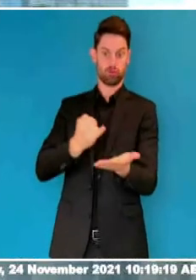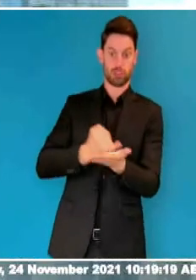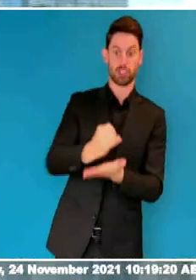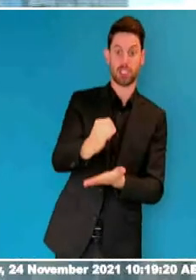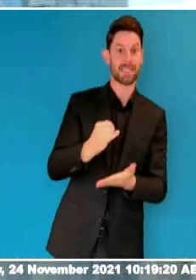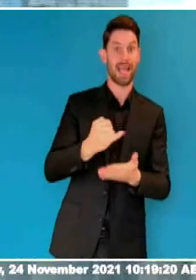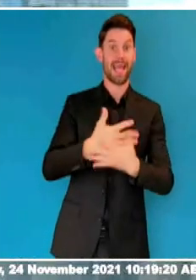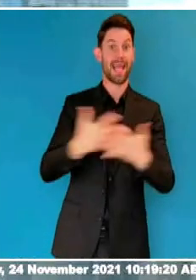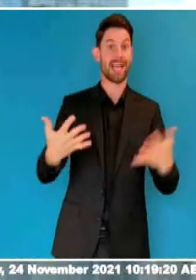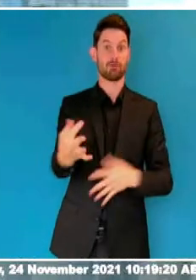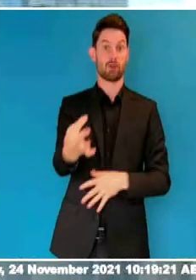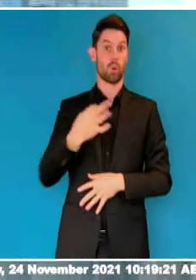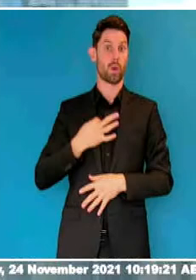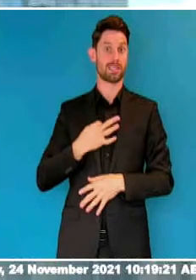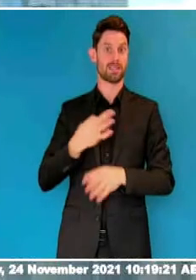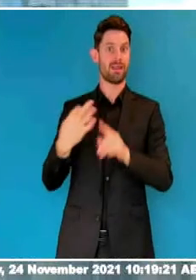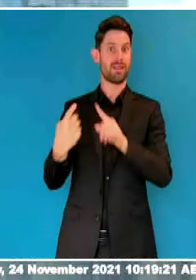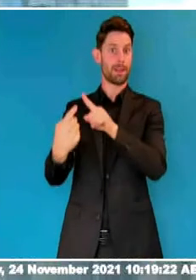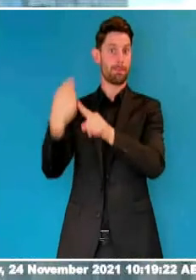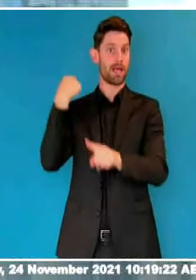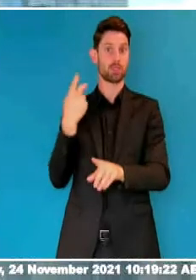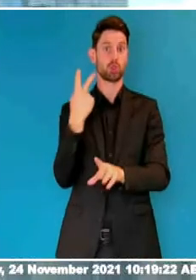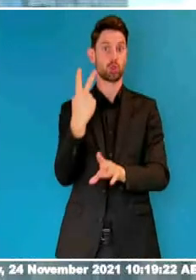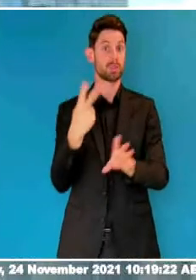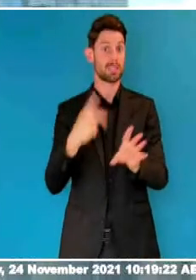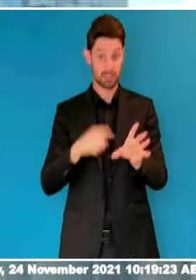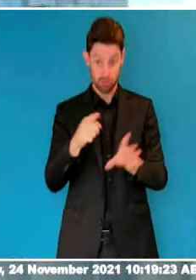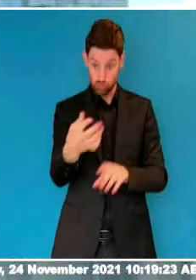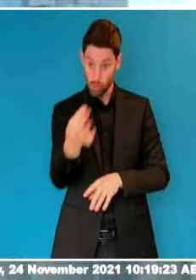so we've accepted all requests that have come through.